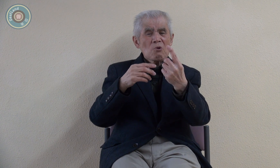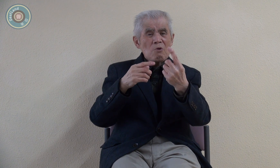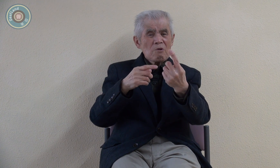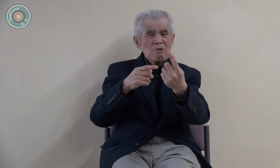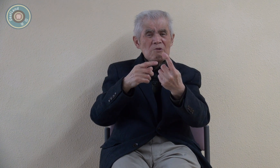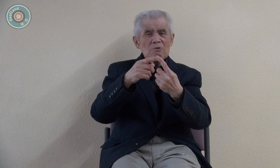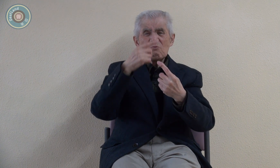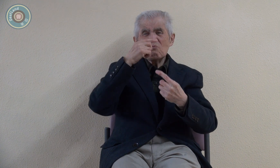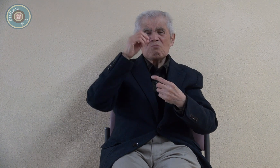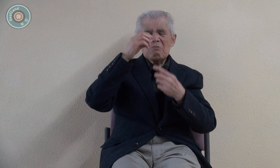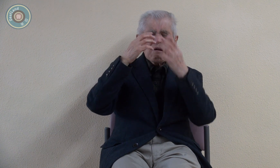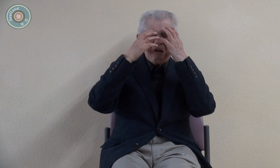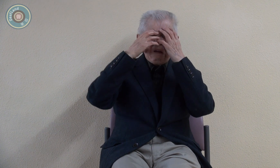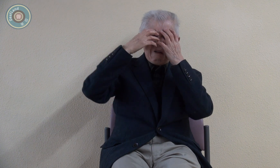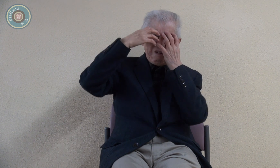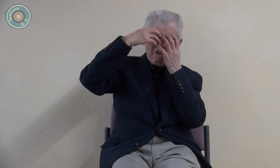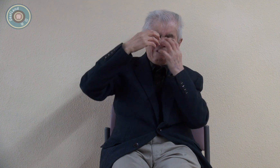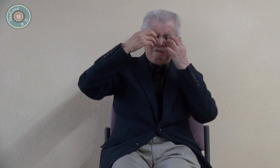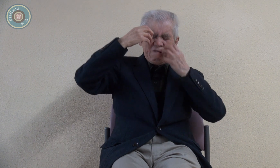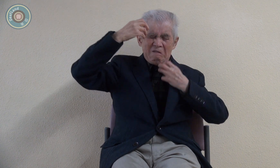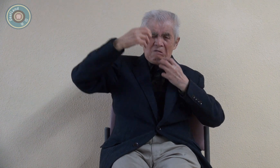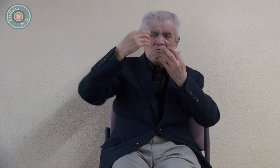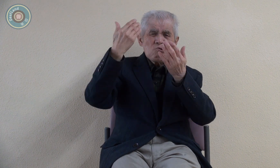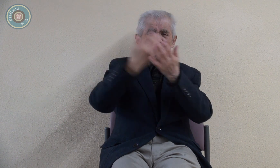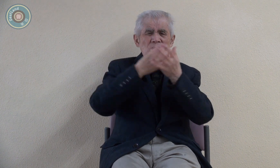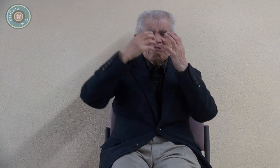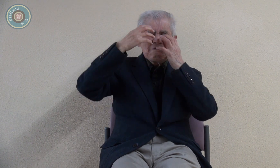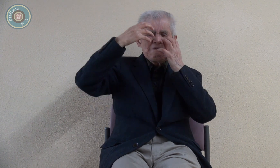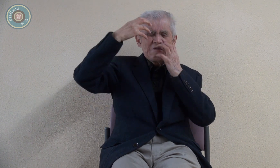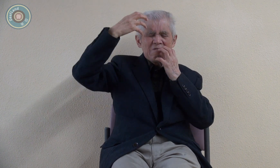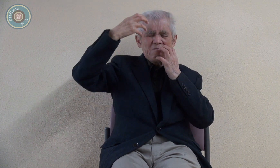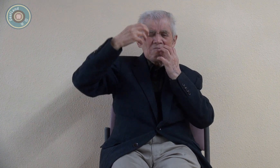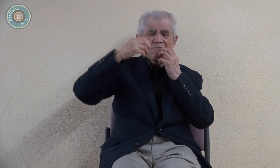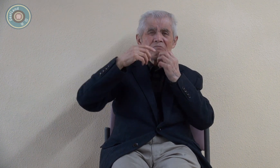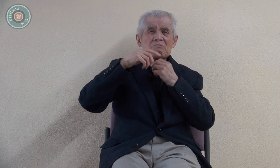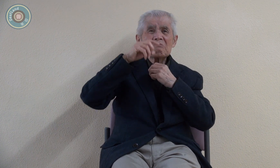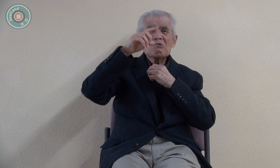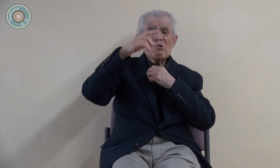I saw a terrible burn on this child’s face His face was all swollen up